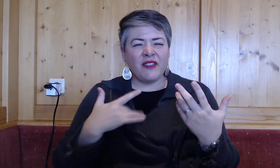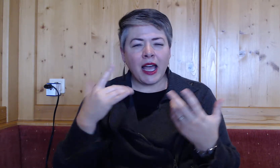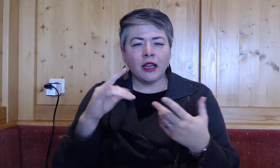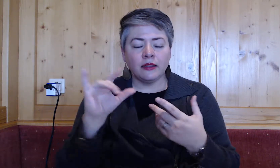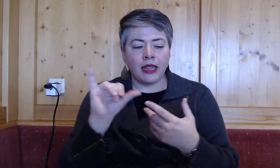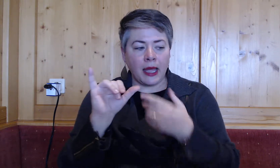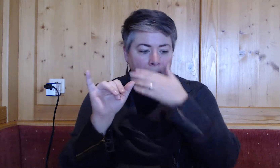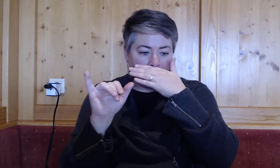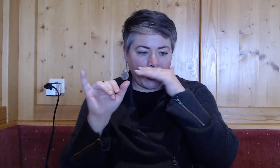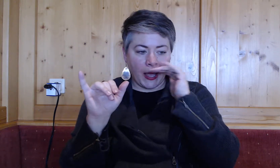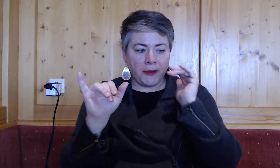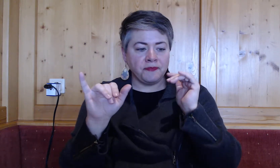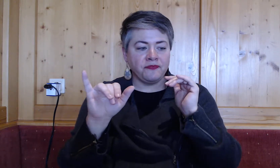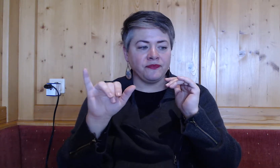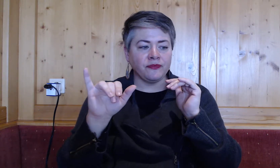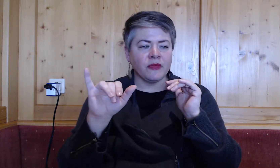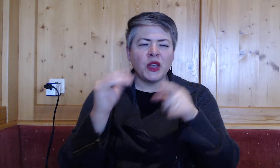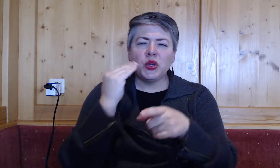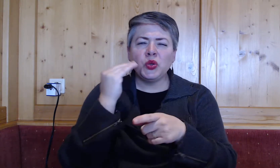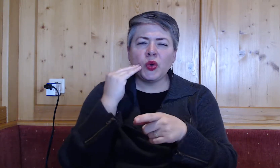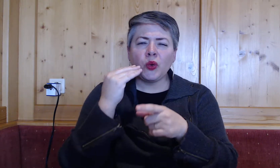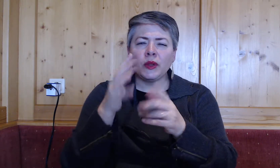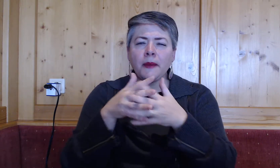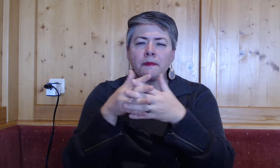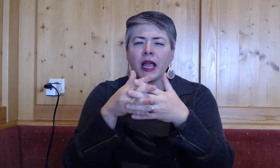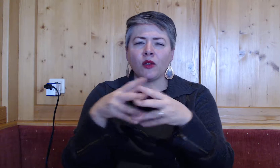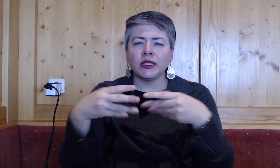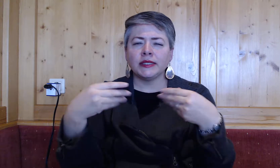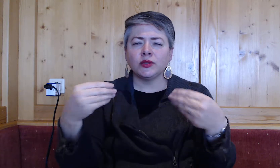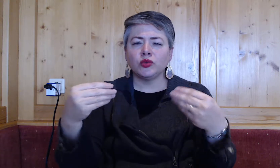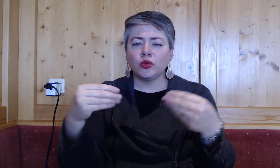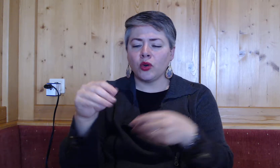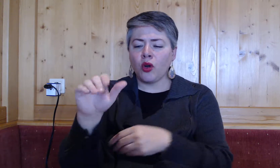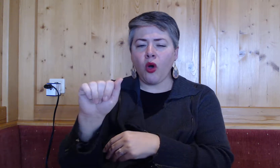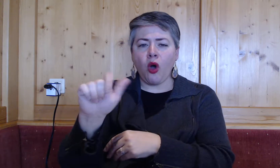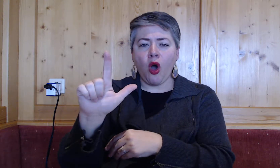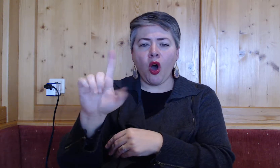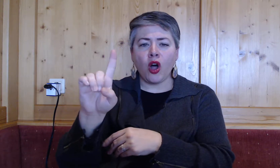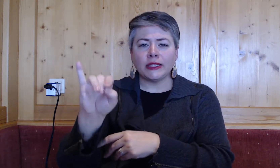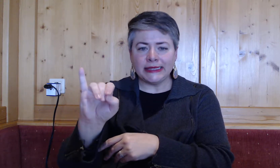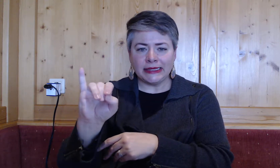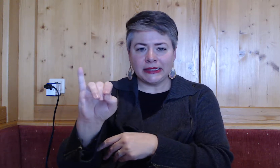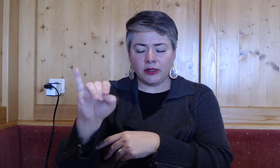I felt like, when I've shopped at Aldi's,